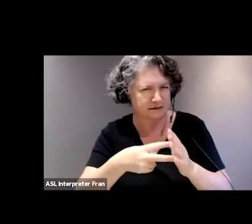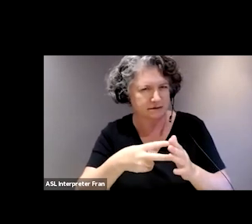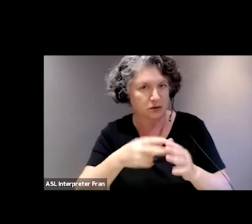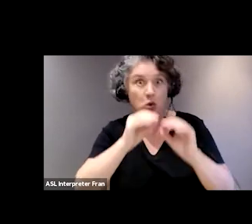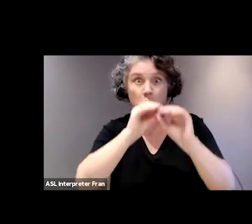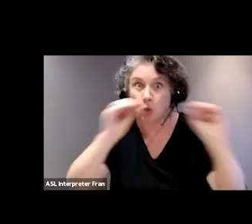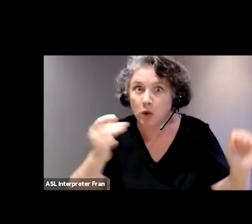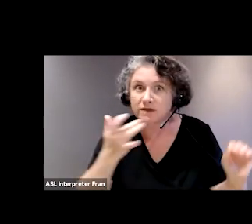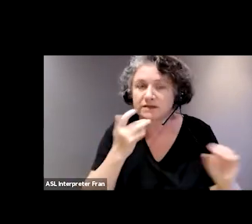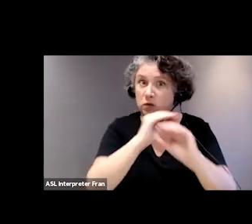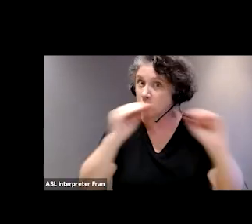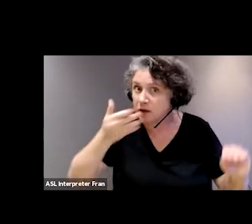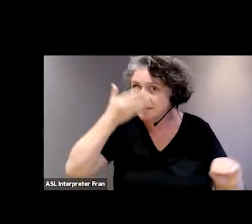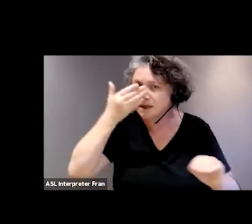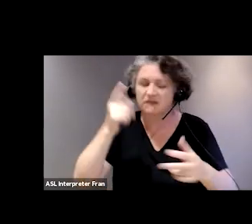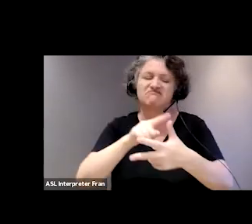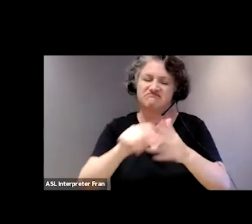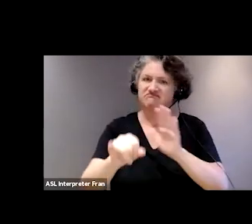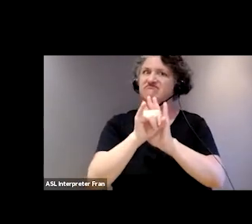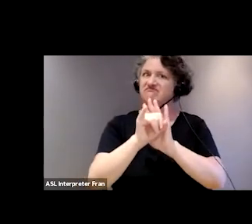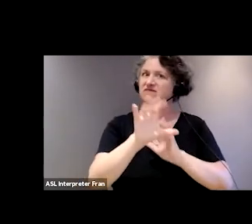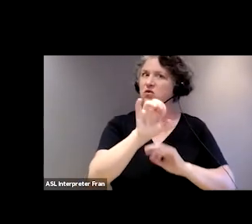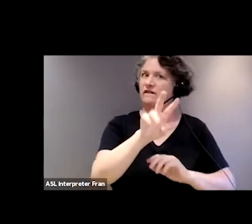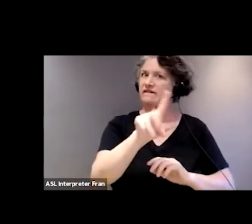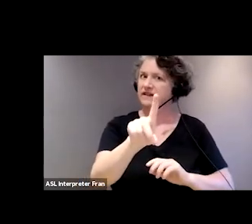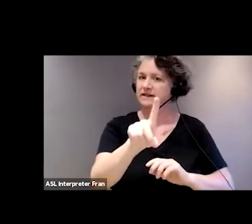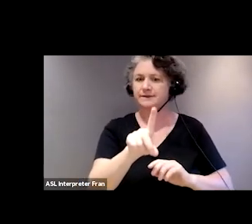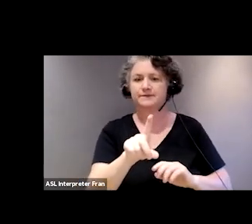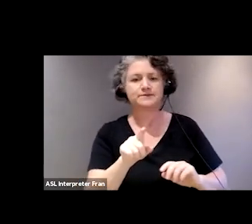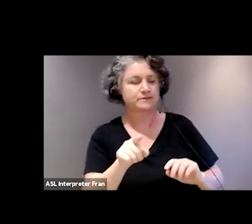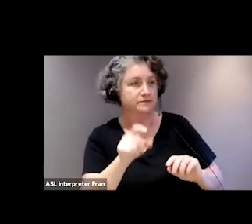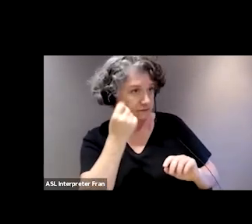especially is usually -it is something new we have seen with COVID 19 or something that is particular to that. Again, if you are confused do speak with your healthcare